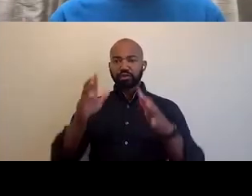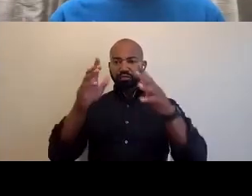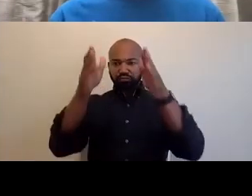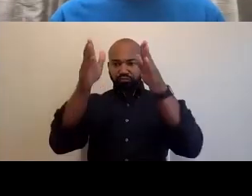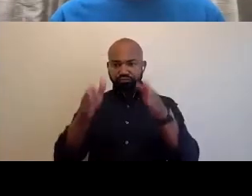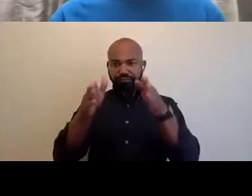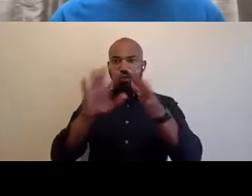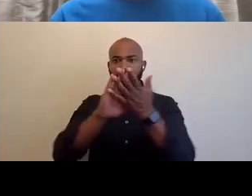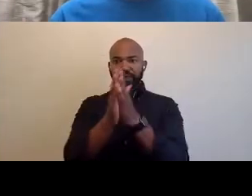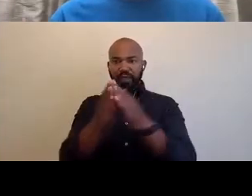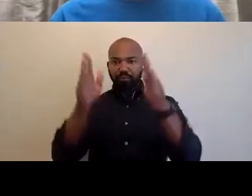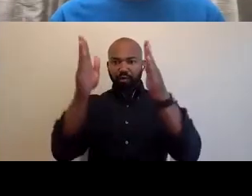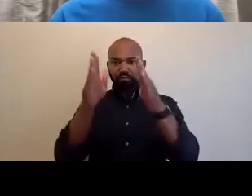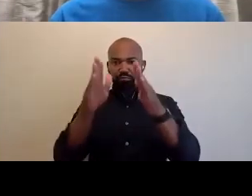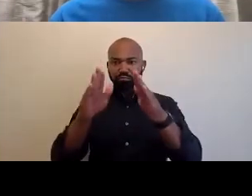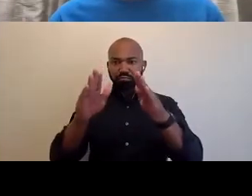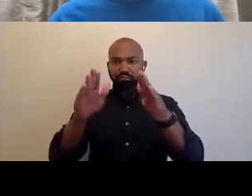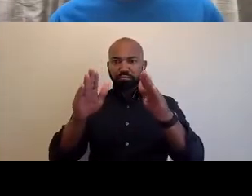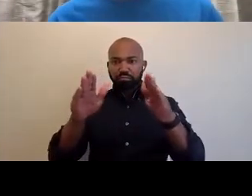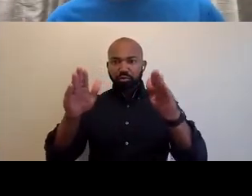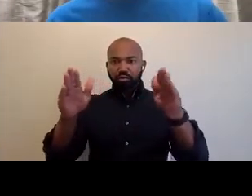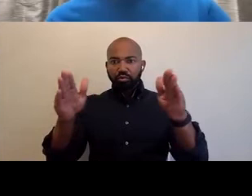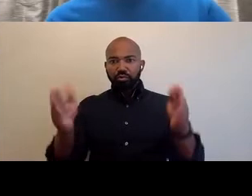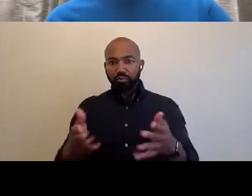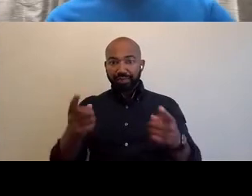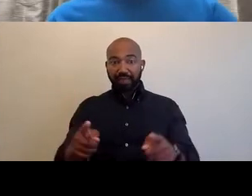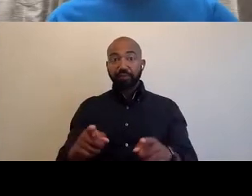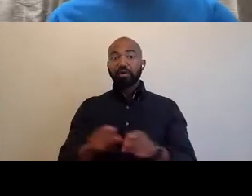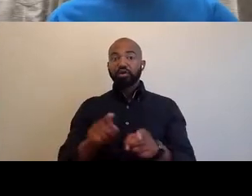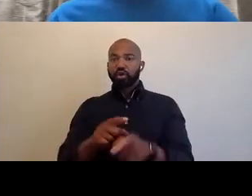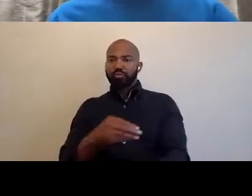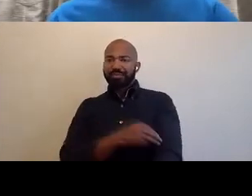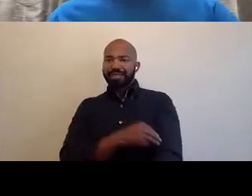You can anticipate decreased muscle mass and strength. So if you are used to having